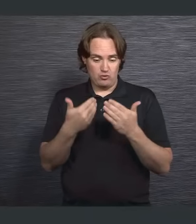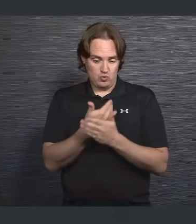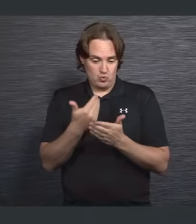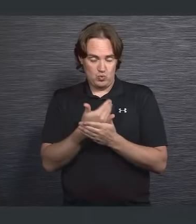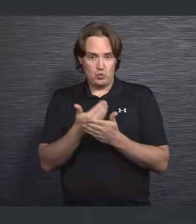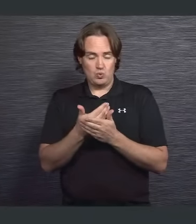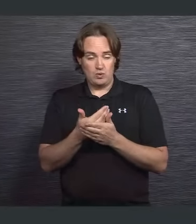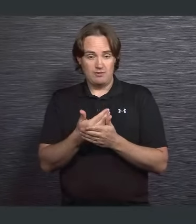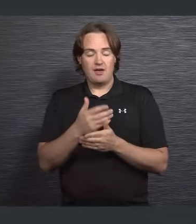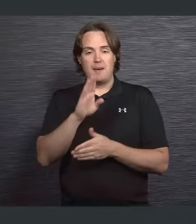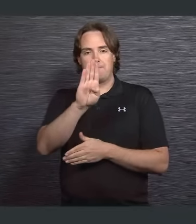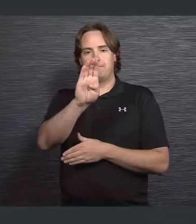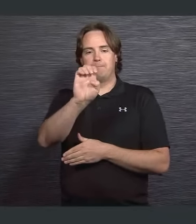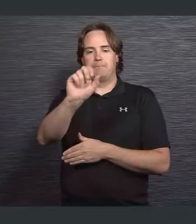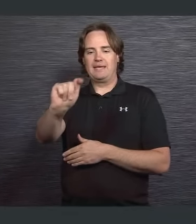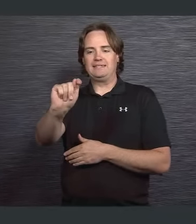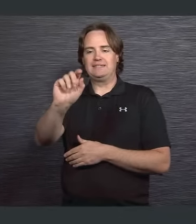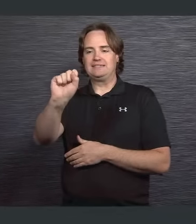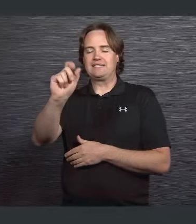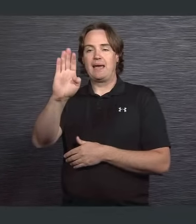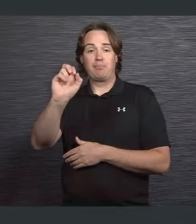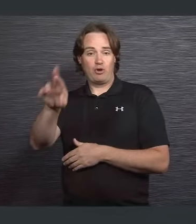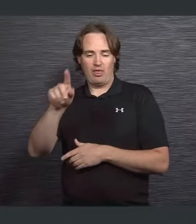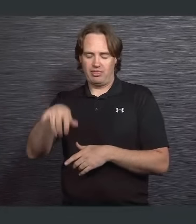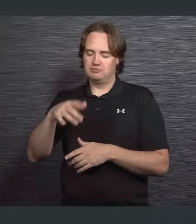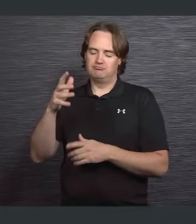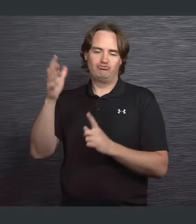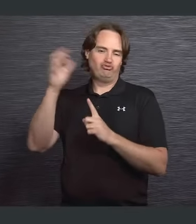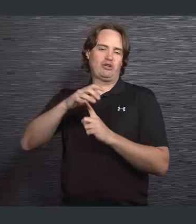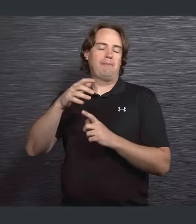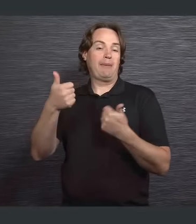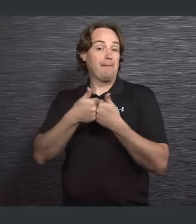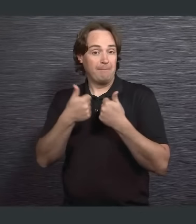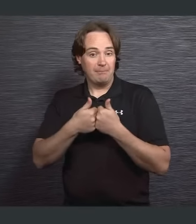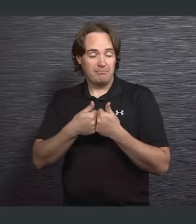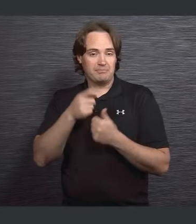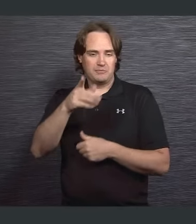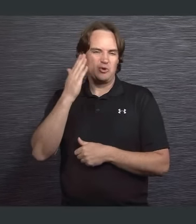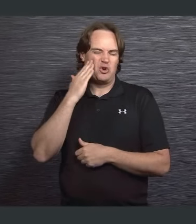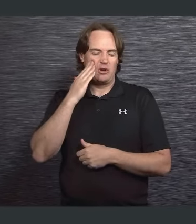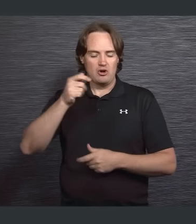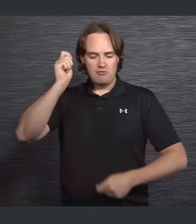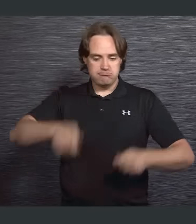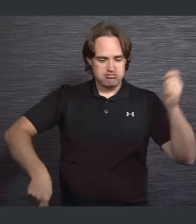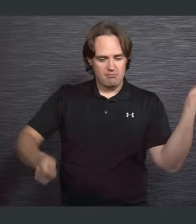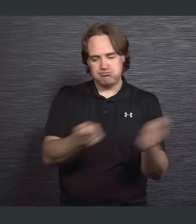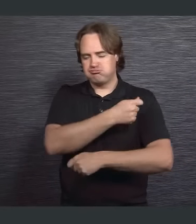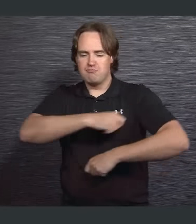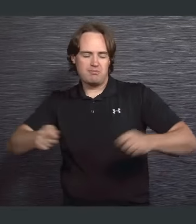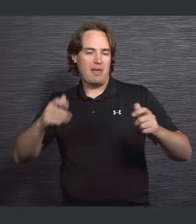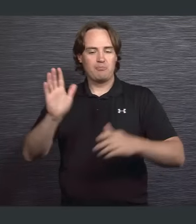"Beat Saber," the award-winning and best-selling VR rhythm game is coming to PlayStation VR2.